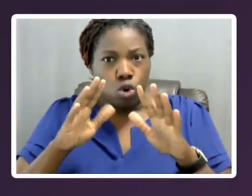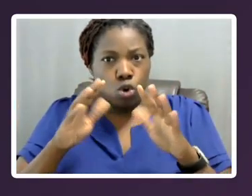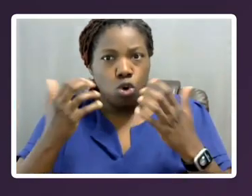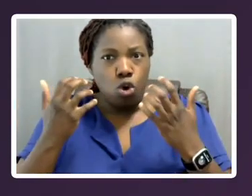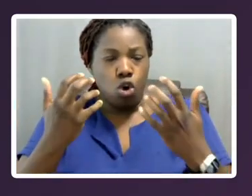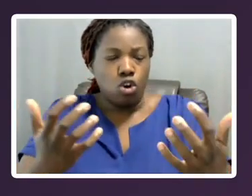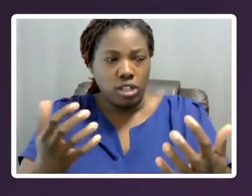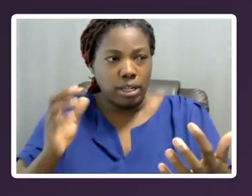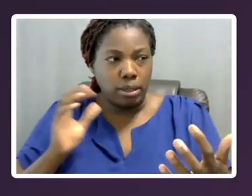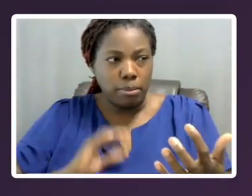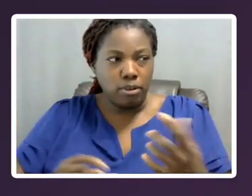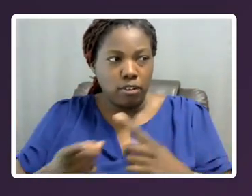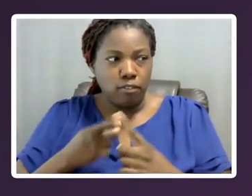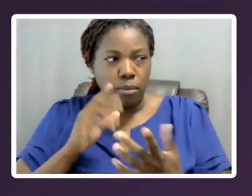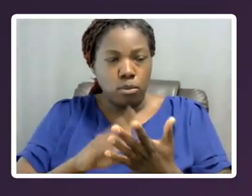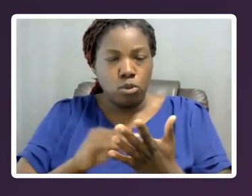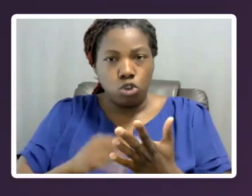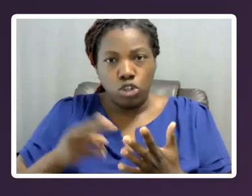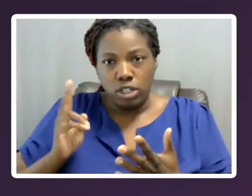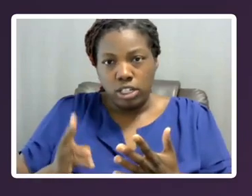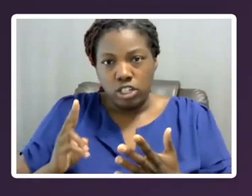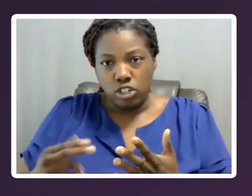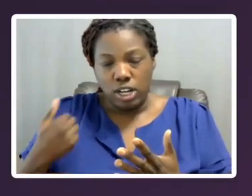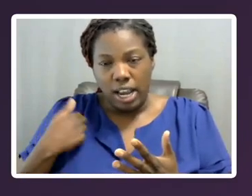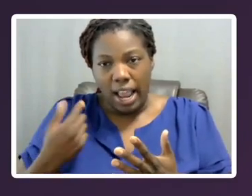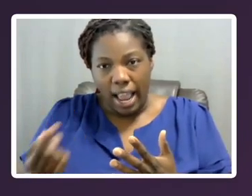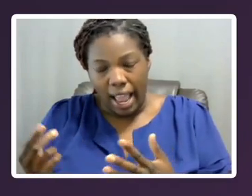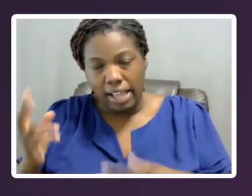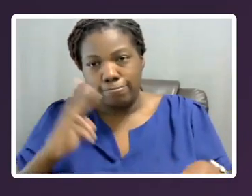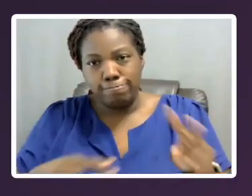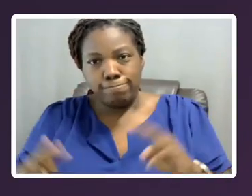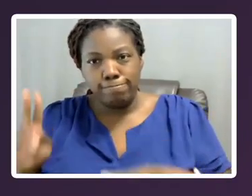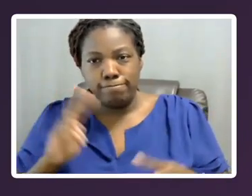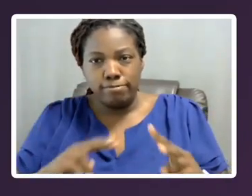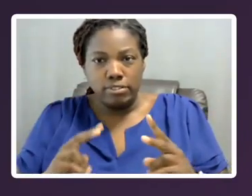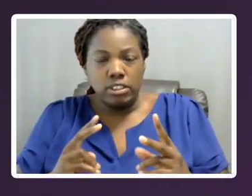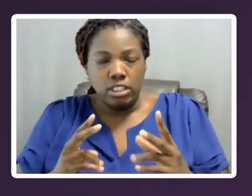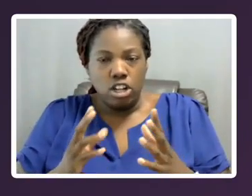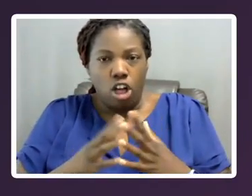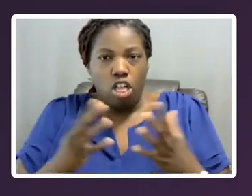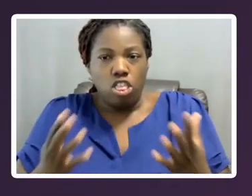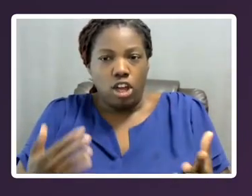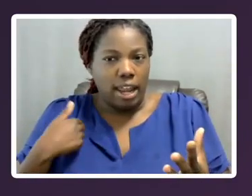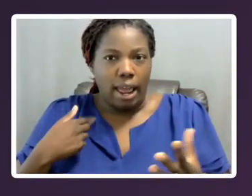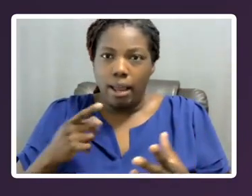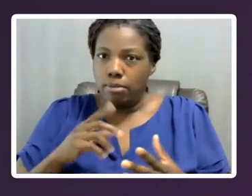I looked and learned a lot, and I'm a total newcomer to this material. I just learn so